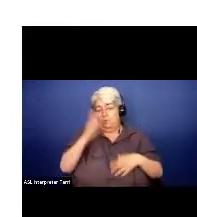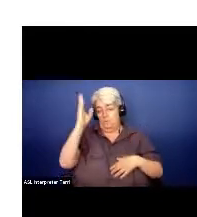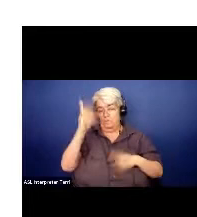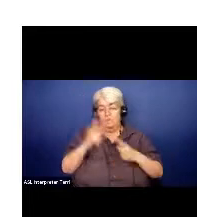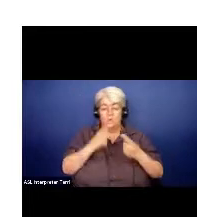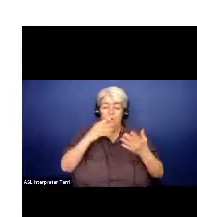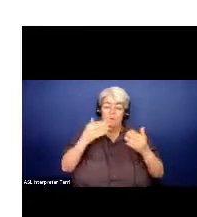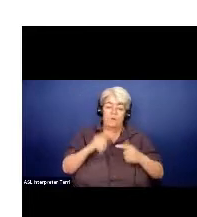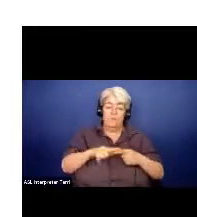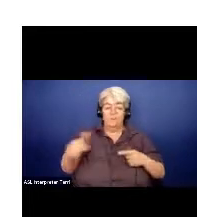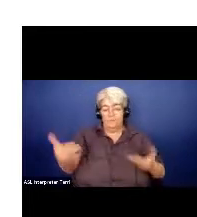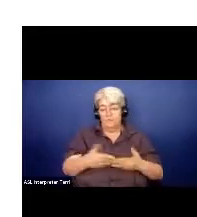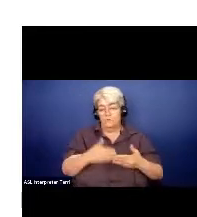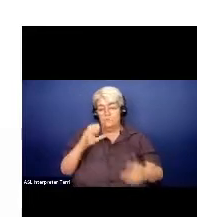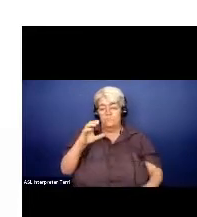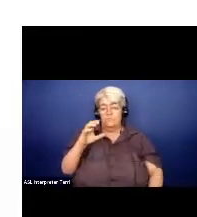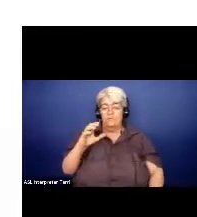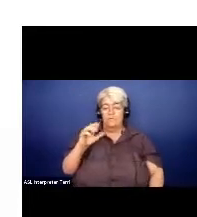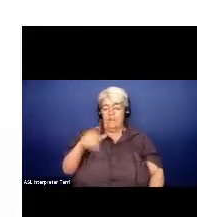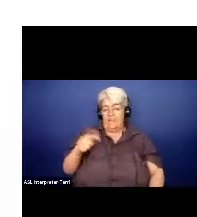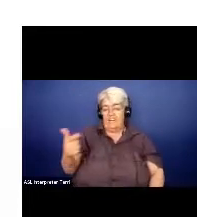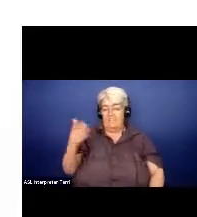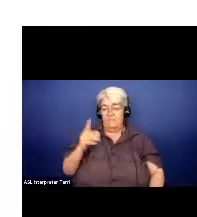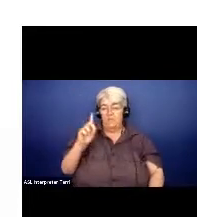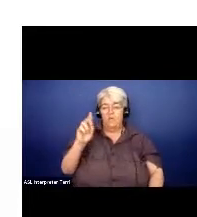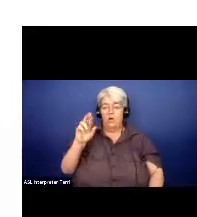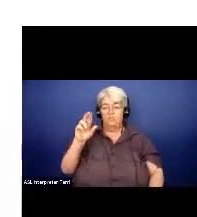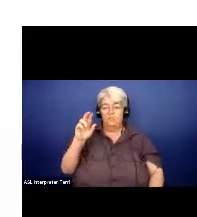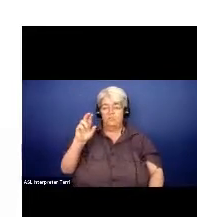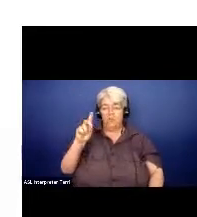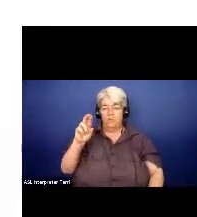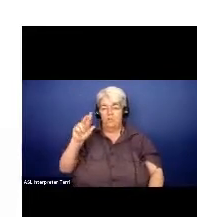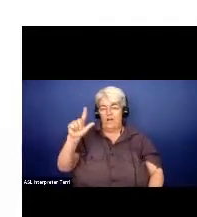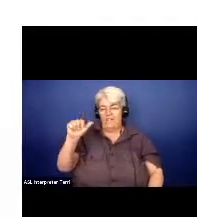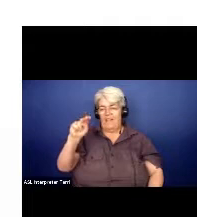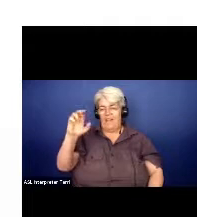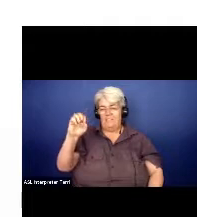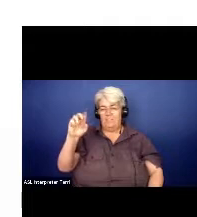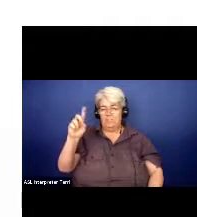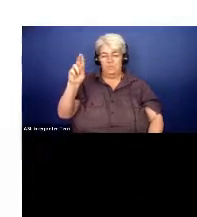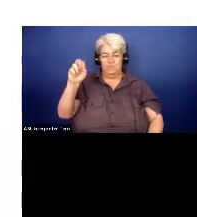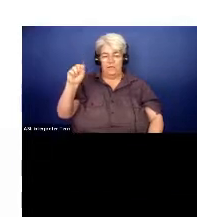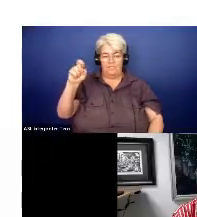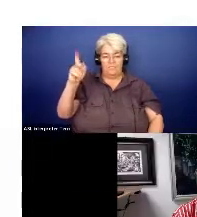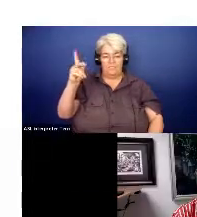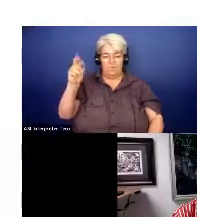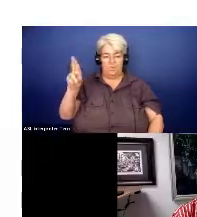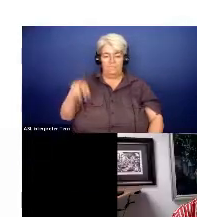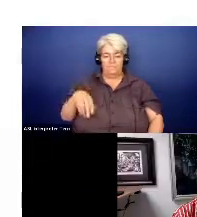my colleague and next speaker, Dr. Lance who is also with the rehabilitation hospital of Indiana.